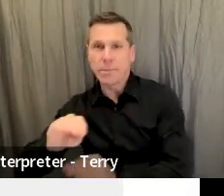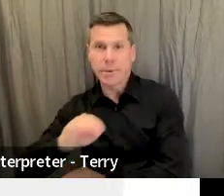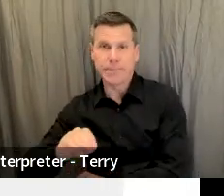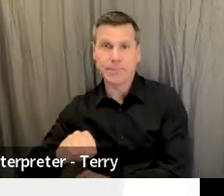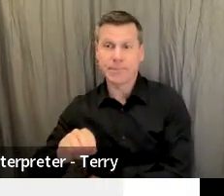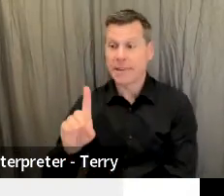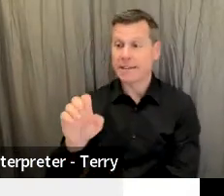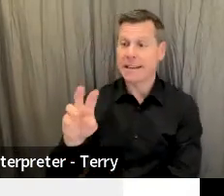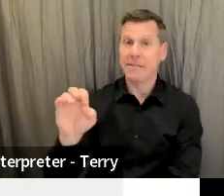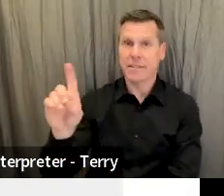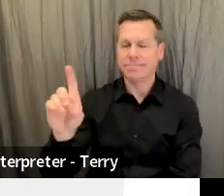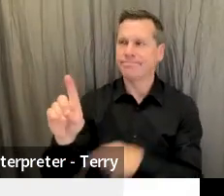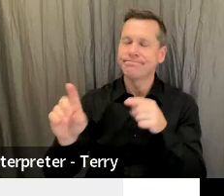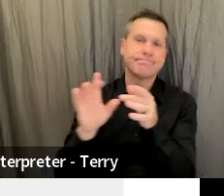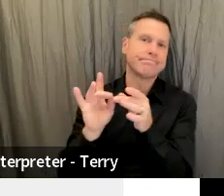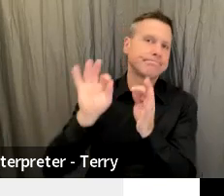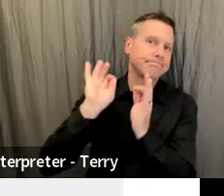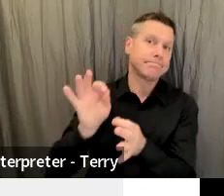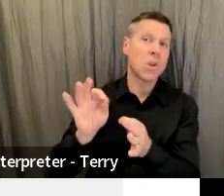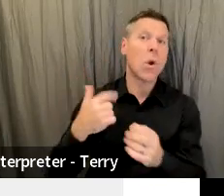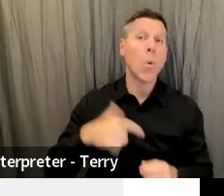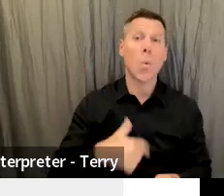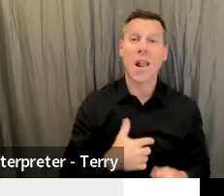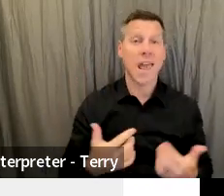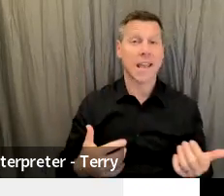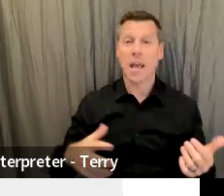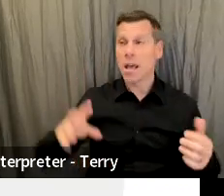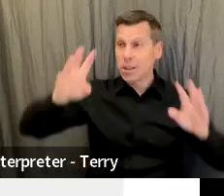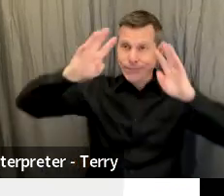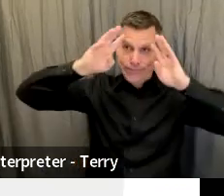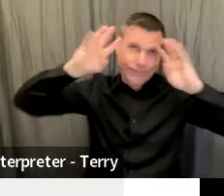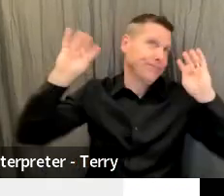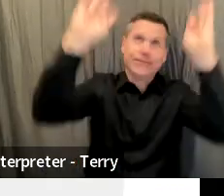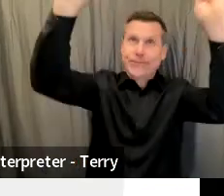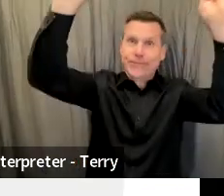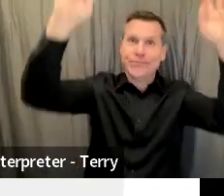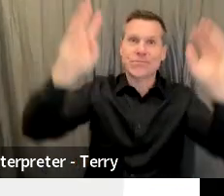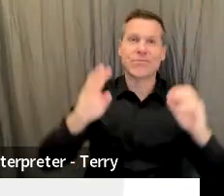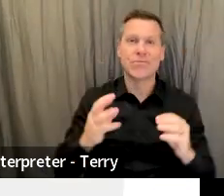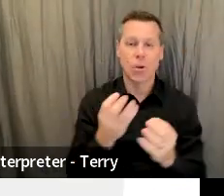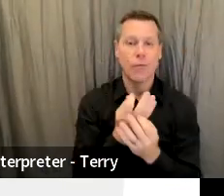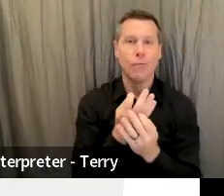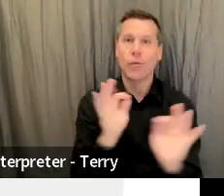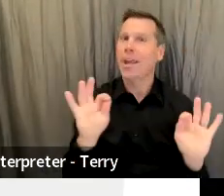What we did was more like a free writing assignment where we just kind of threw everything out there and then tried to organize it.